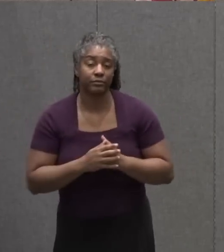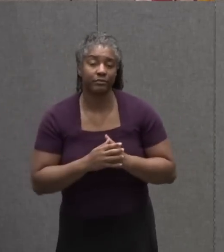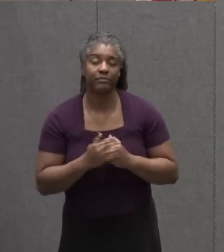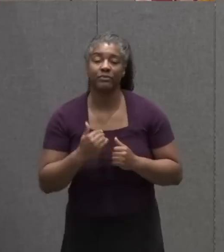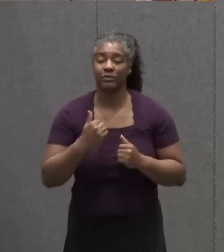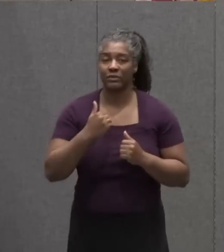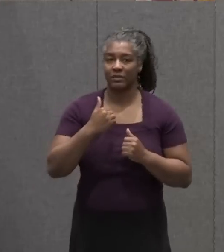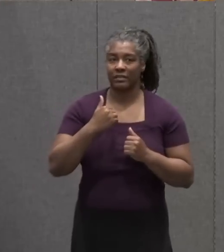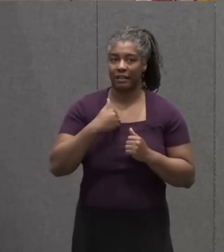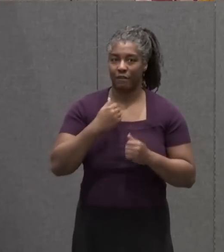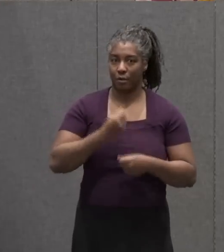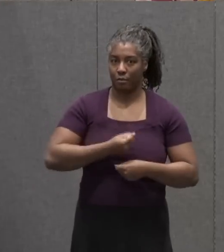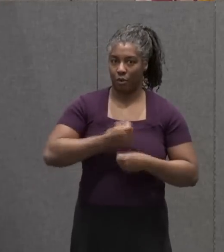Let me get all my pictures ready.